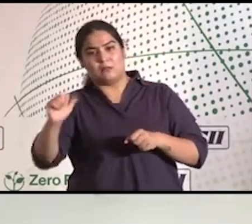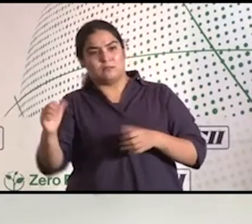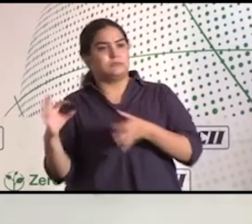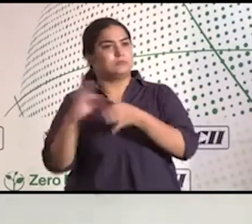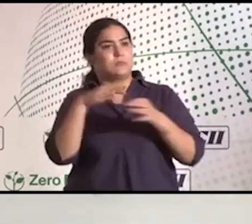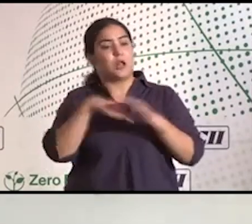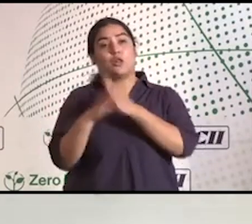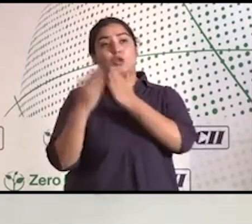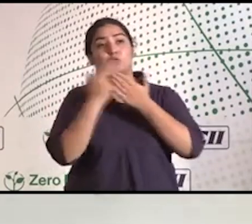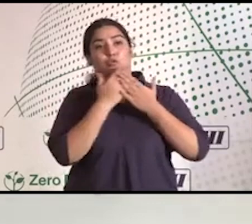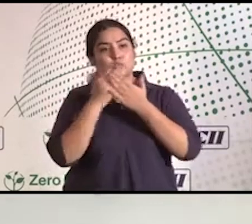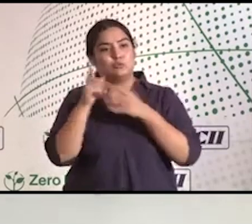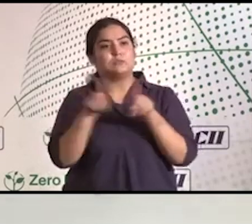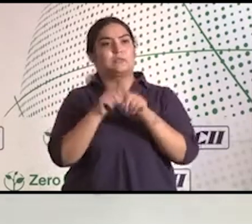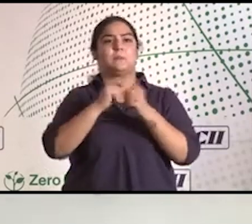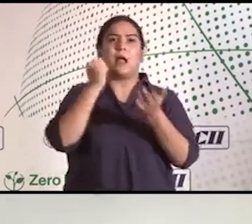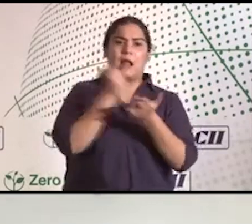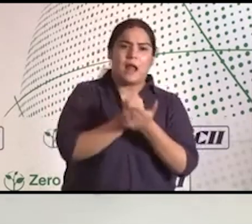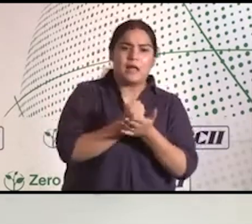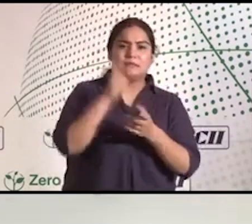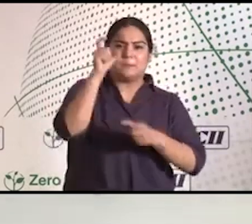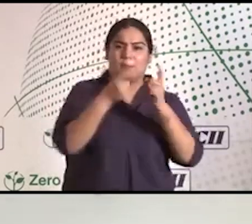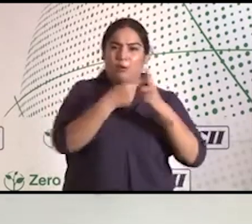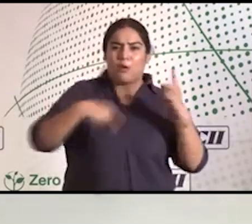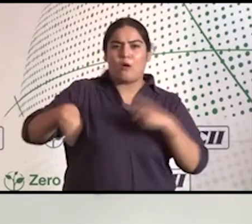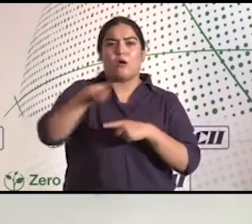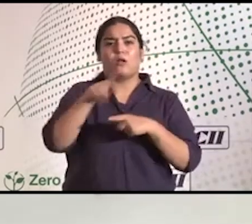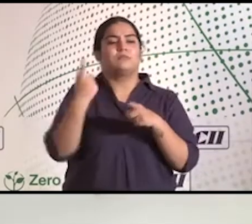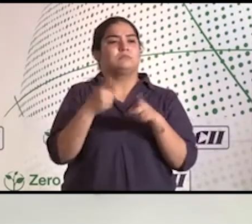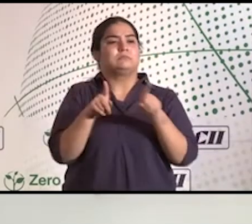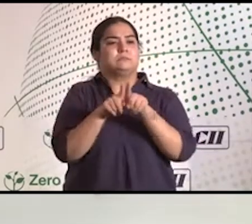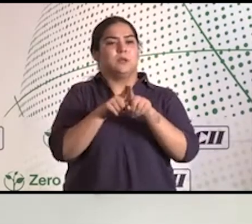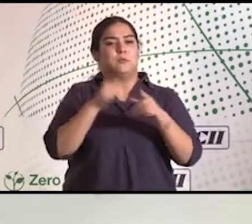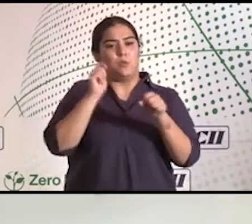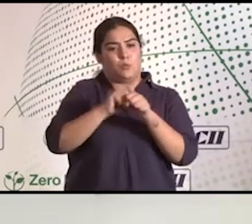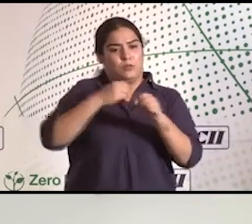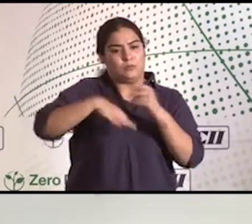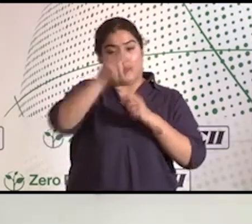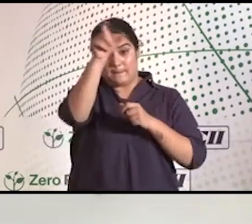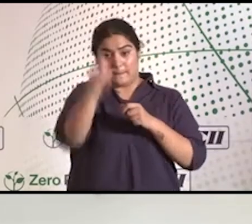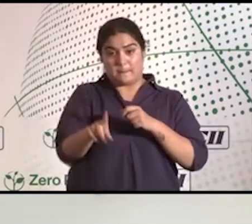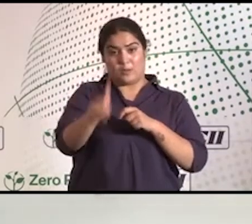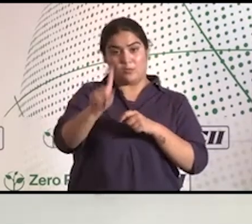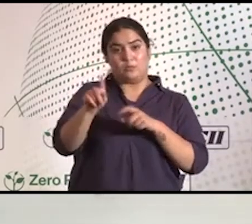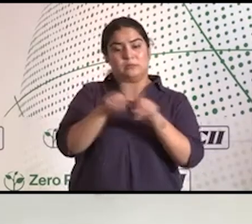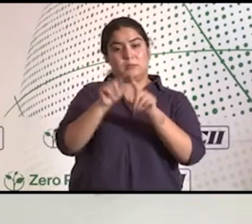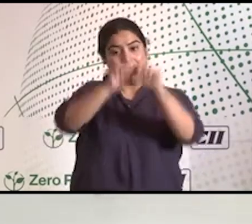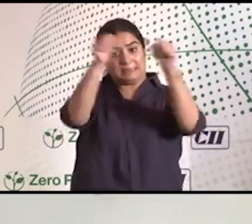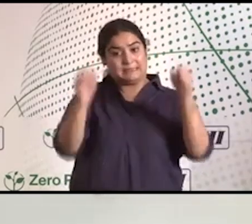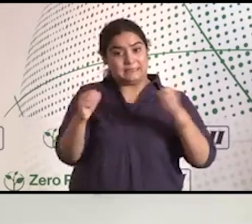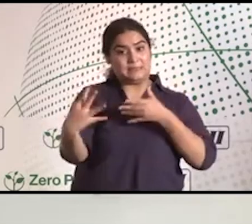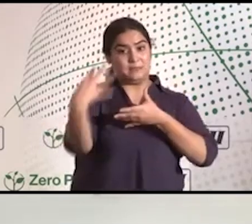when their rights are being violated and representing individuals against these